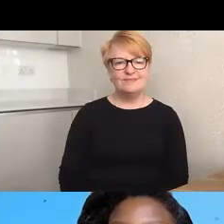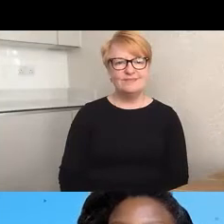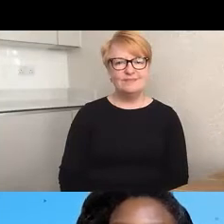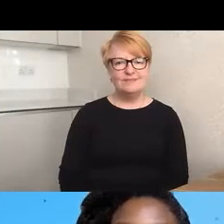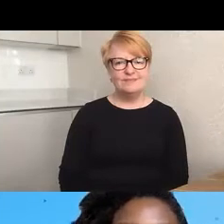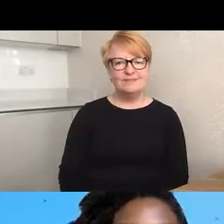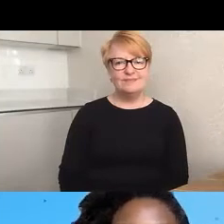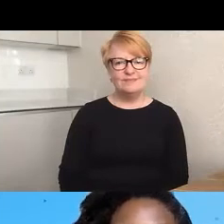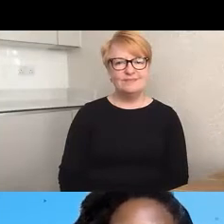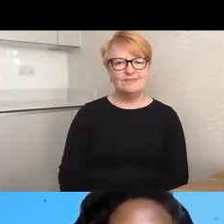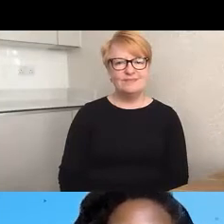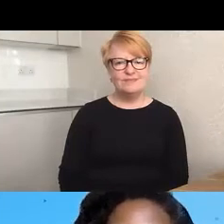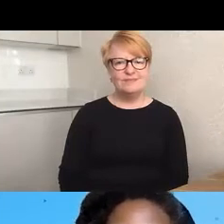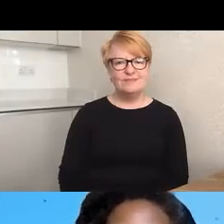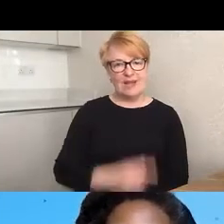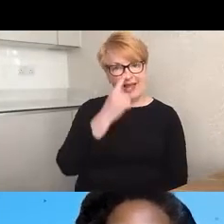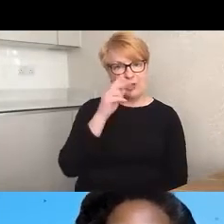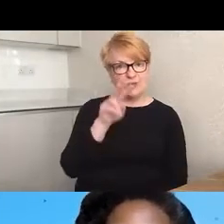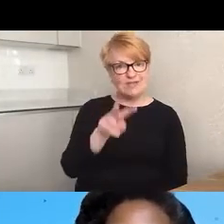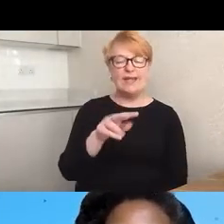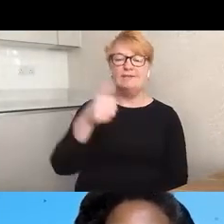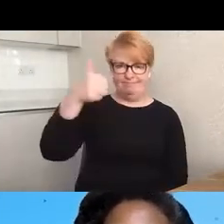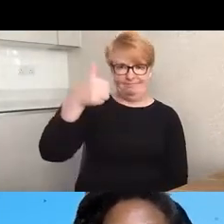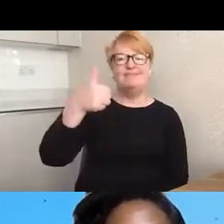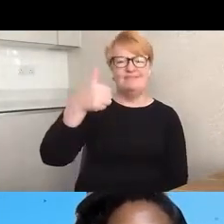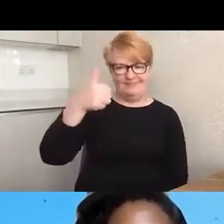And just to check, can everyone see the screen? Can anyone see me?